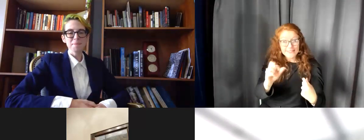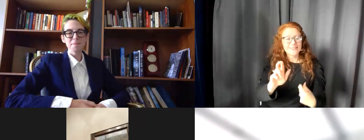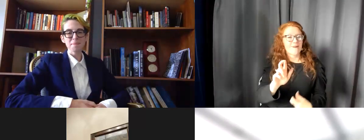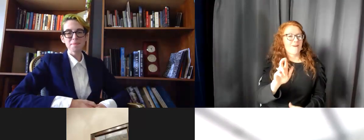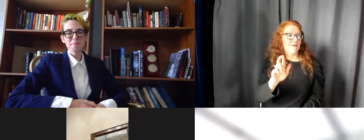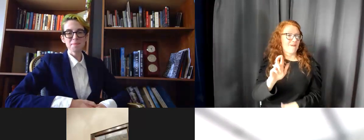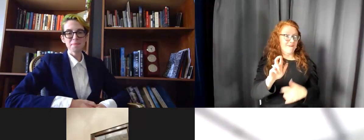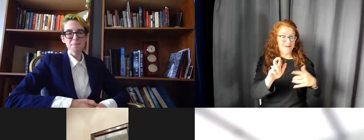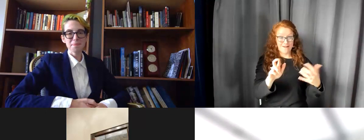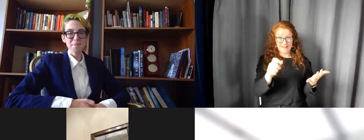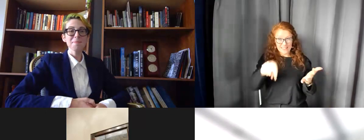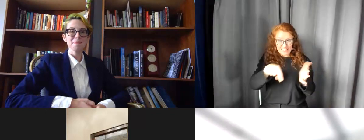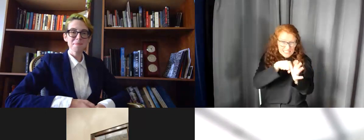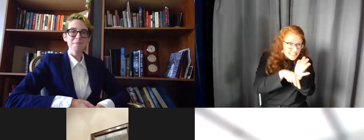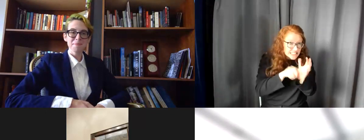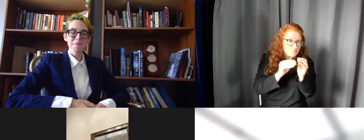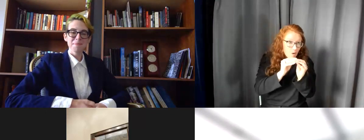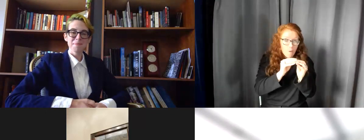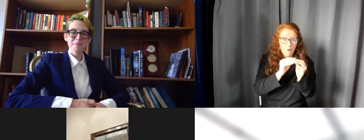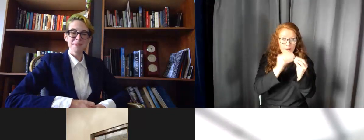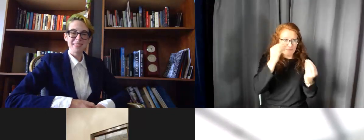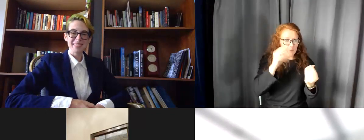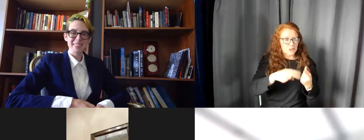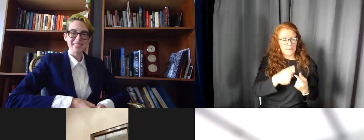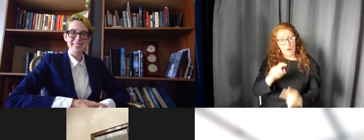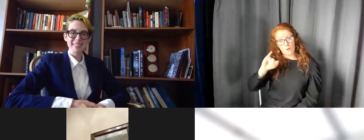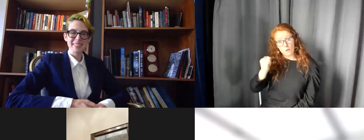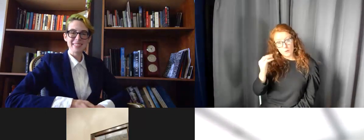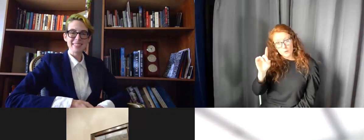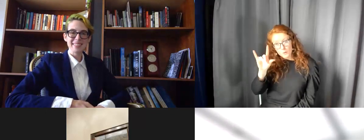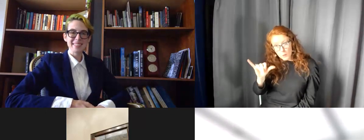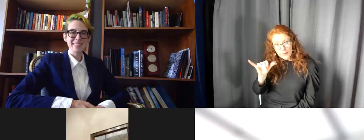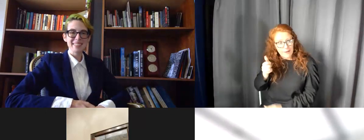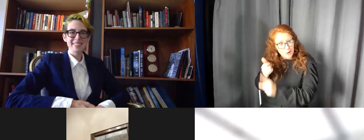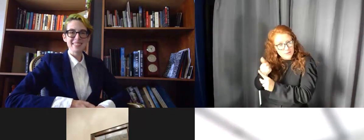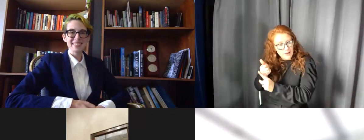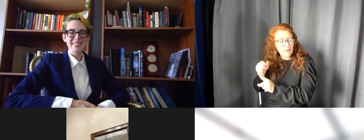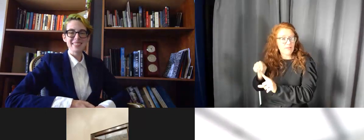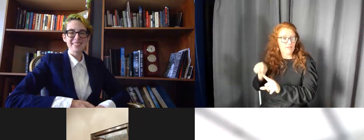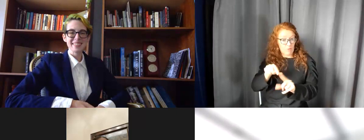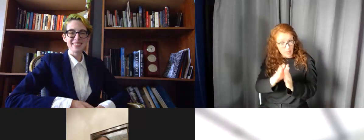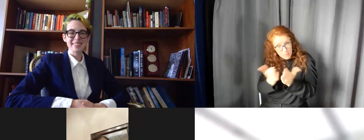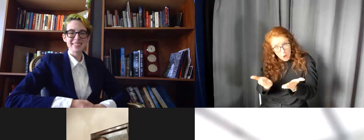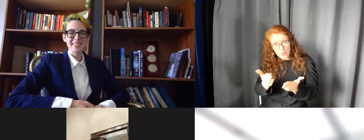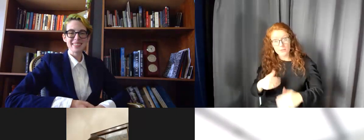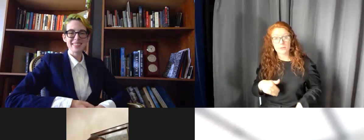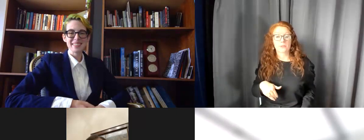Jordan Radford: further information about to the human or her books. Jordan Radford: or you know